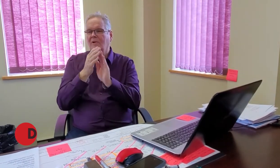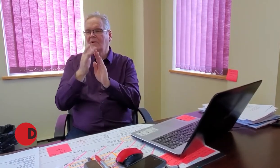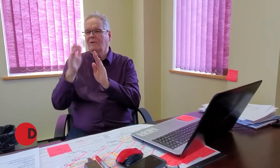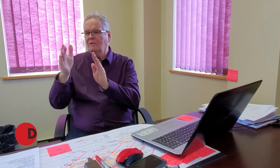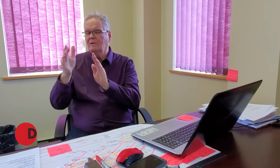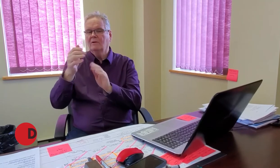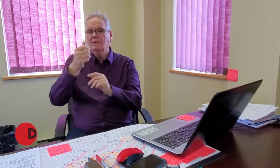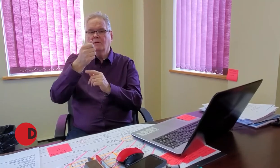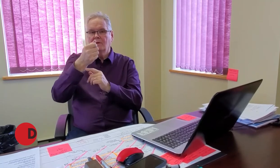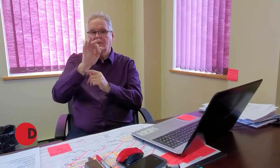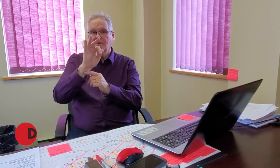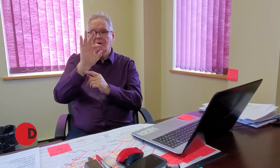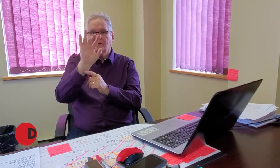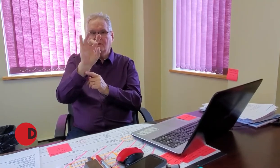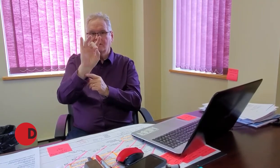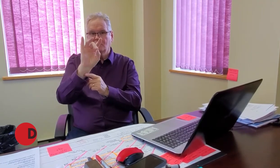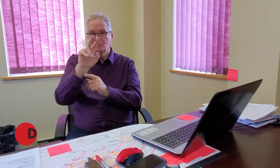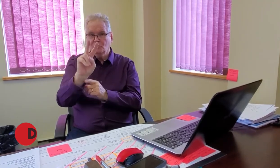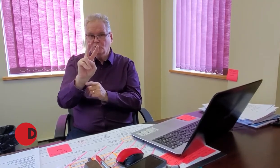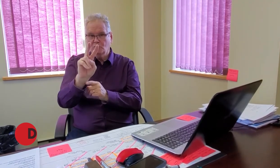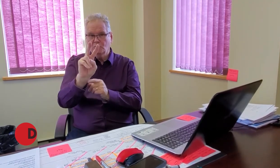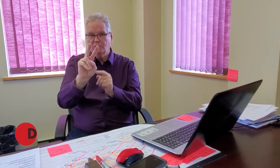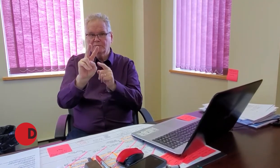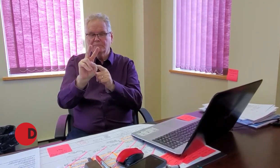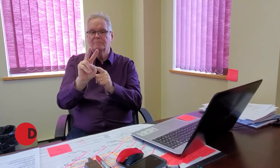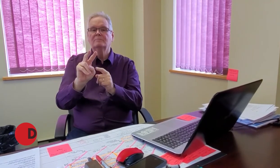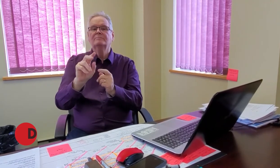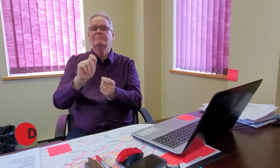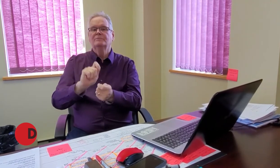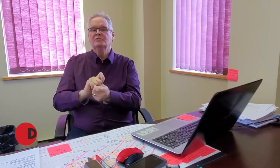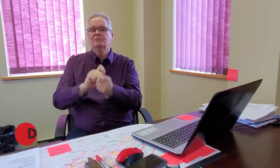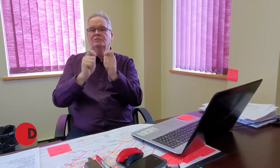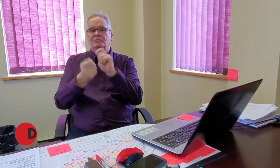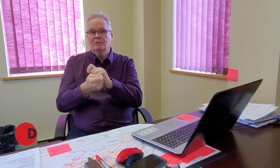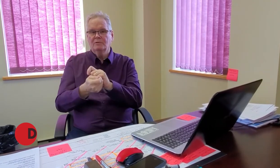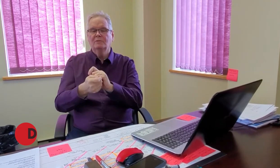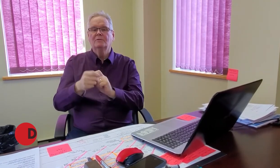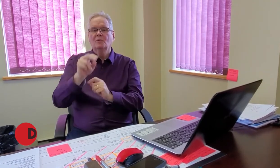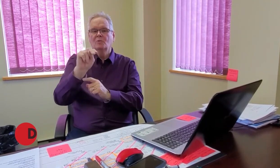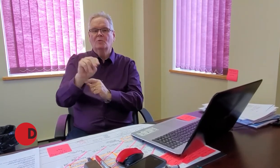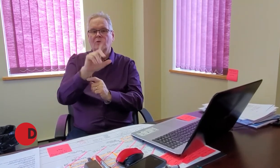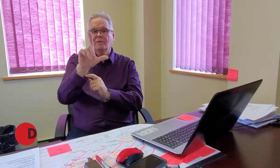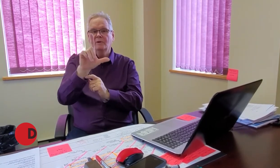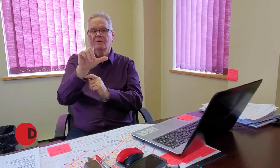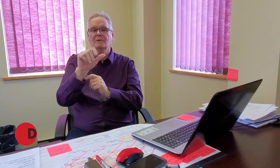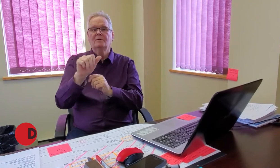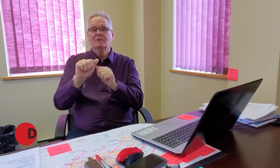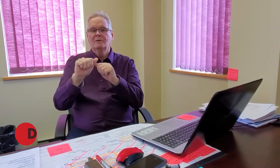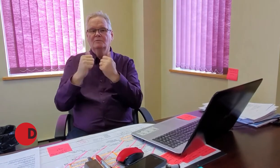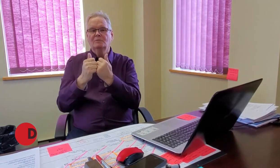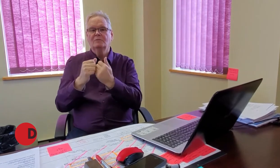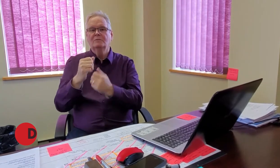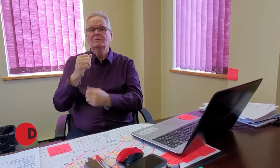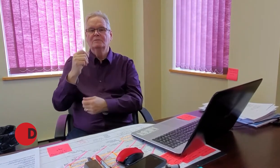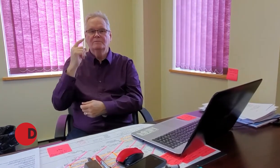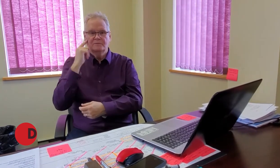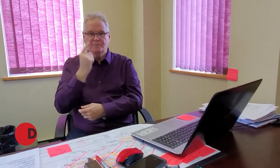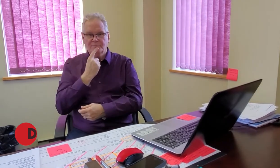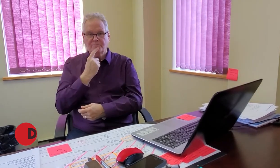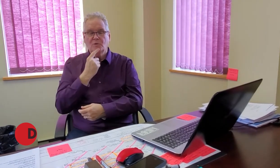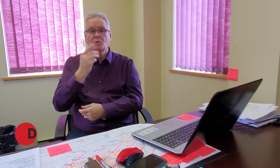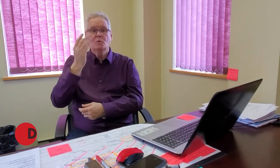Then in 1982, we changed to "NL Association of the Deaf".